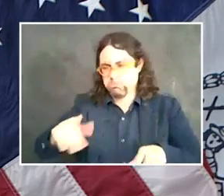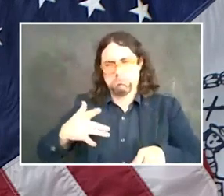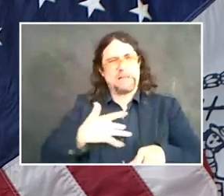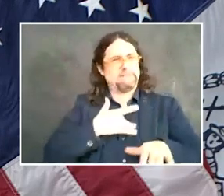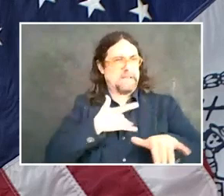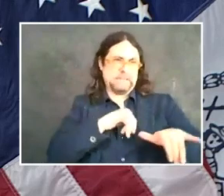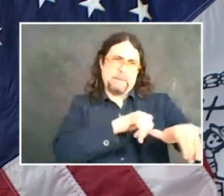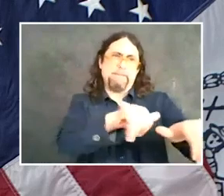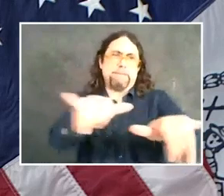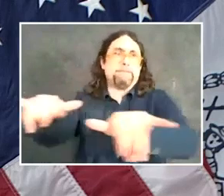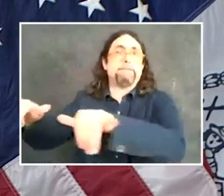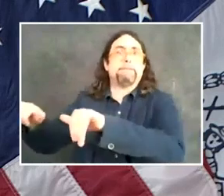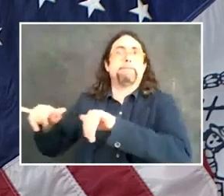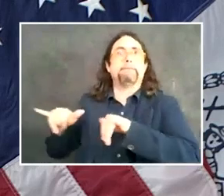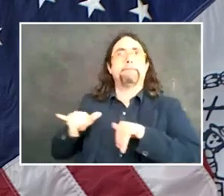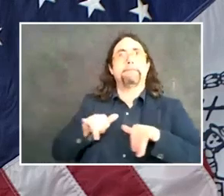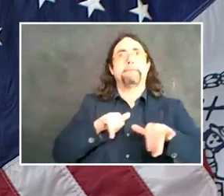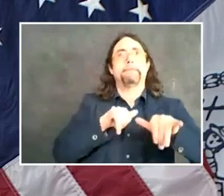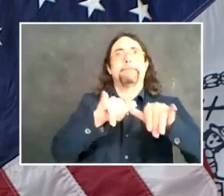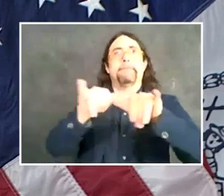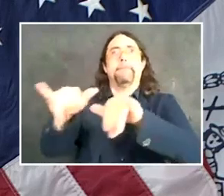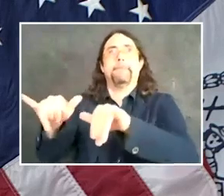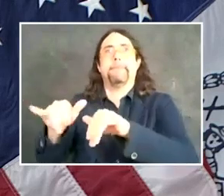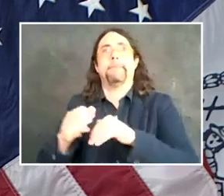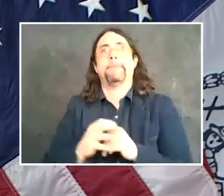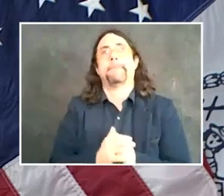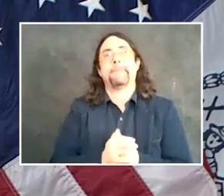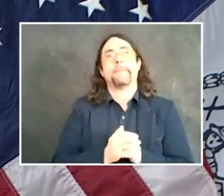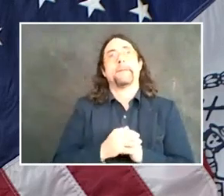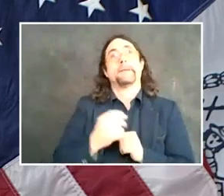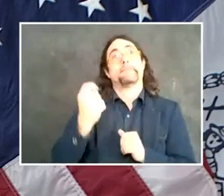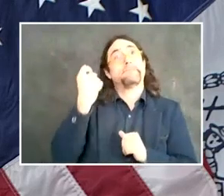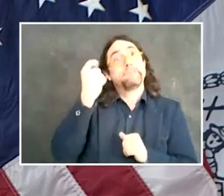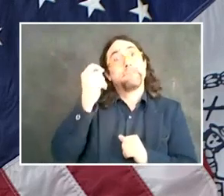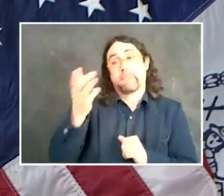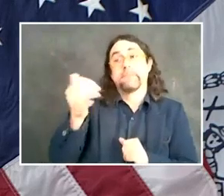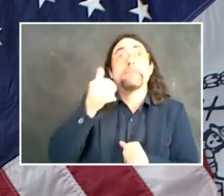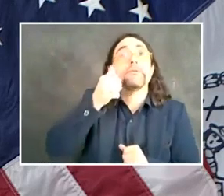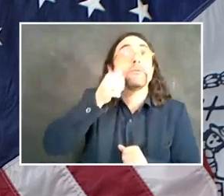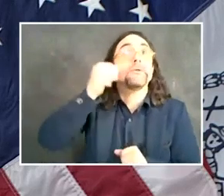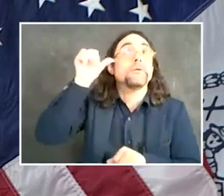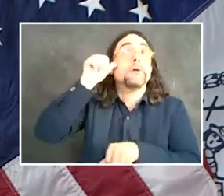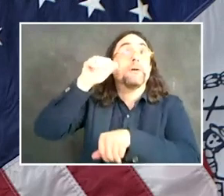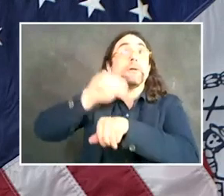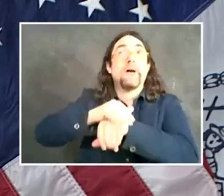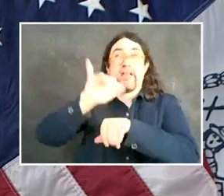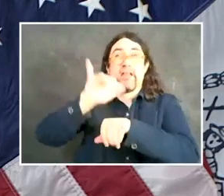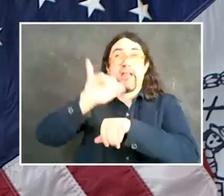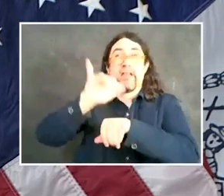I WANT TOE SAY A LARGE GATHERING, THIS IS A DIFFERENT ISSUE WHEN YOU TALK ABOUT POOLS